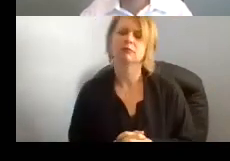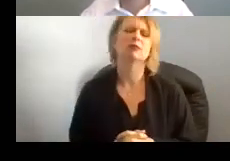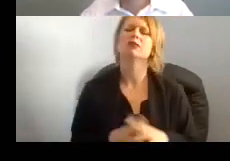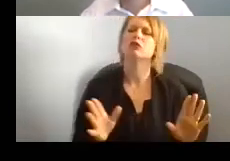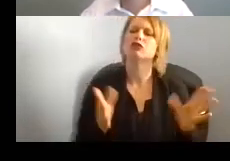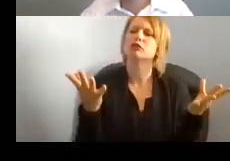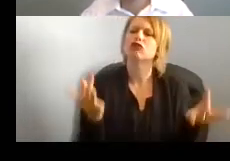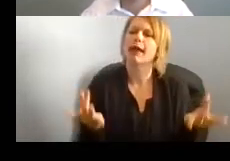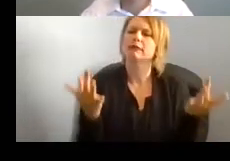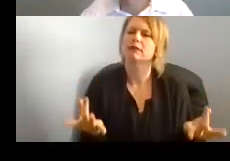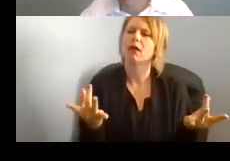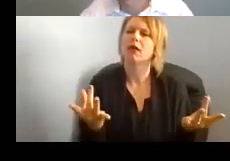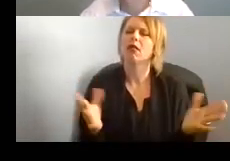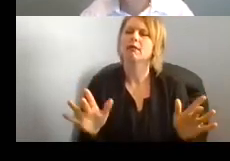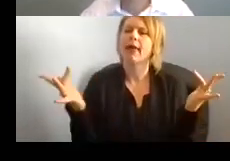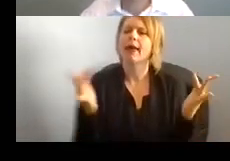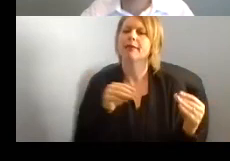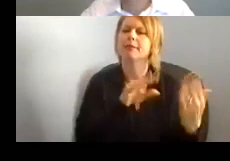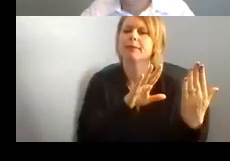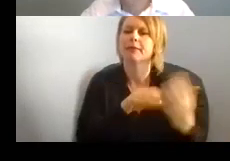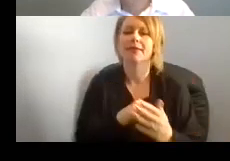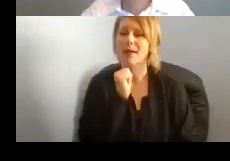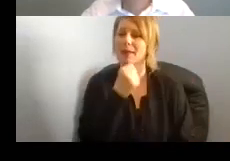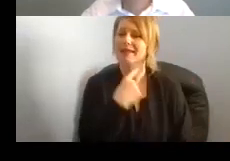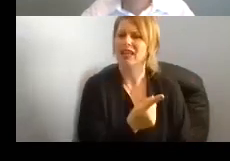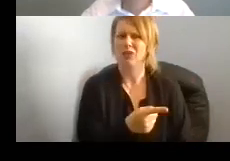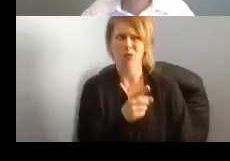I’m not telling you you’re falling apart or that you’re crazy or that you’re doing